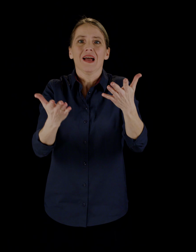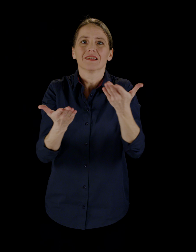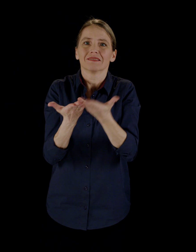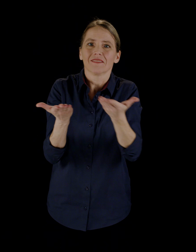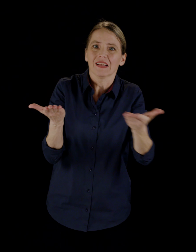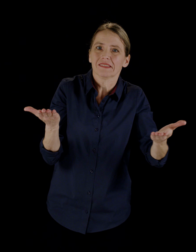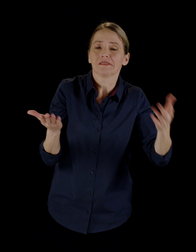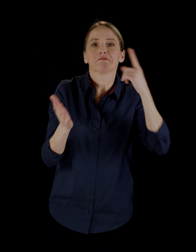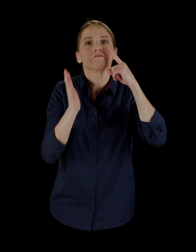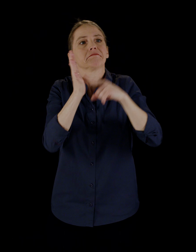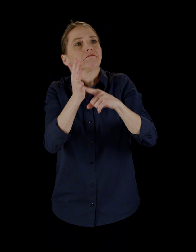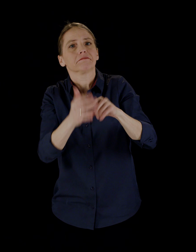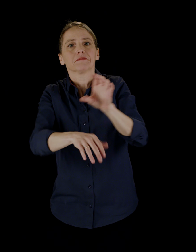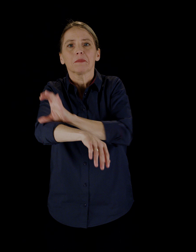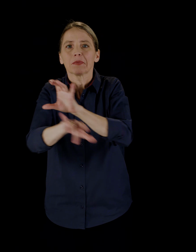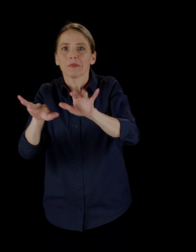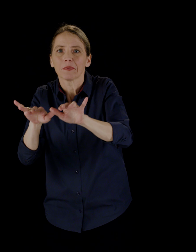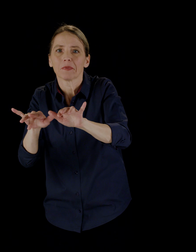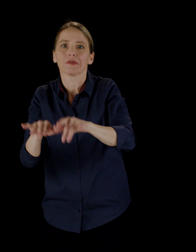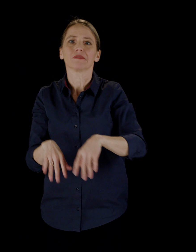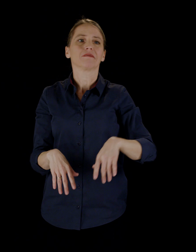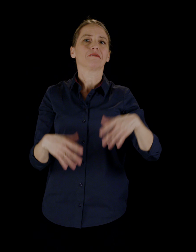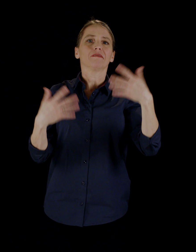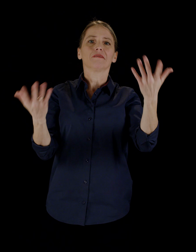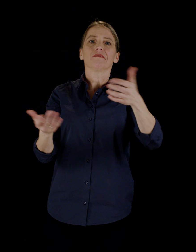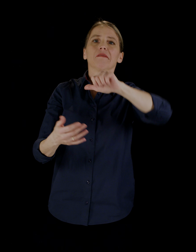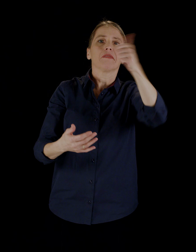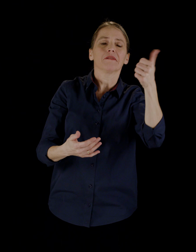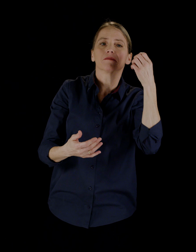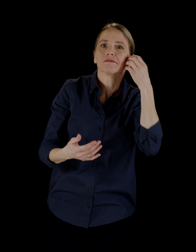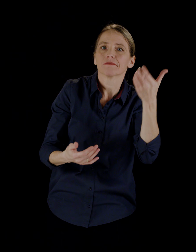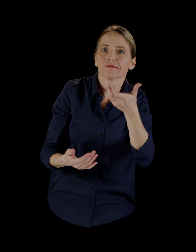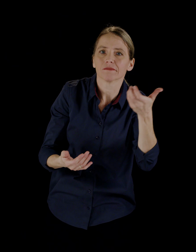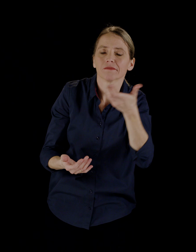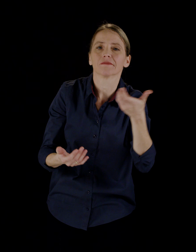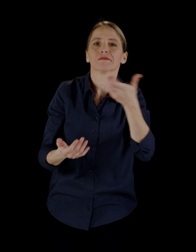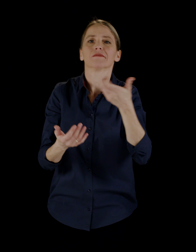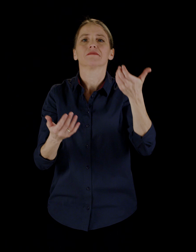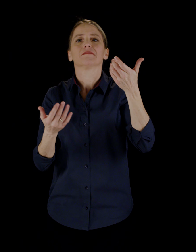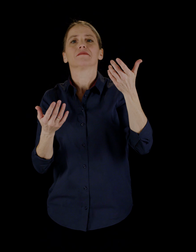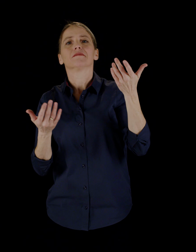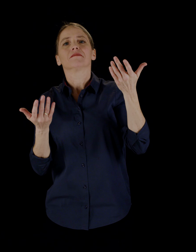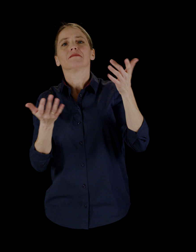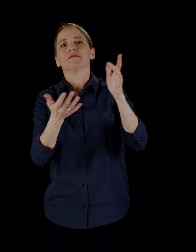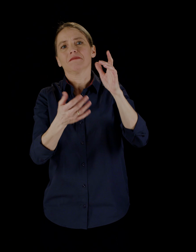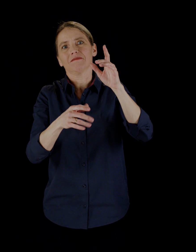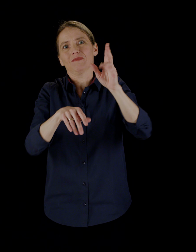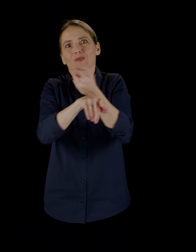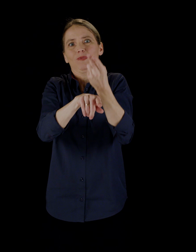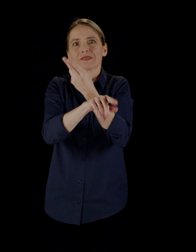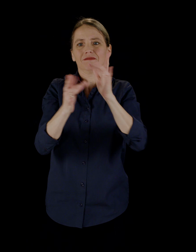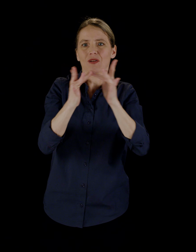All users should check file sizes before downloading. This is especially important for things like